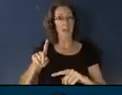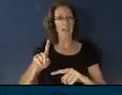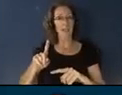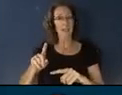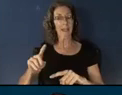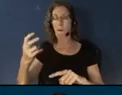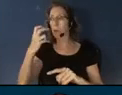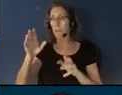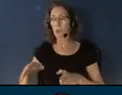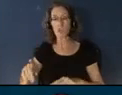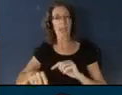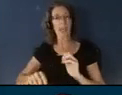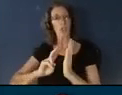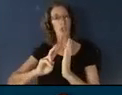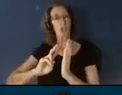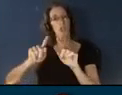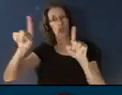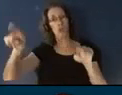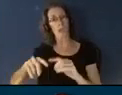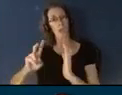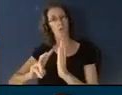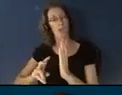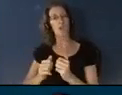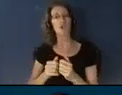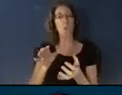you want to be able to have some sort of text translation of what's on the poster.